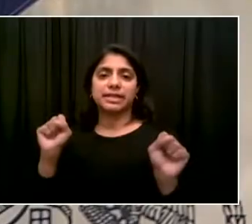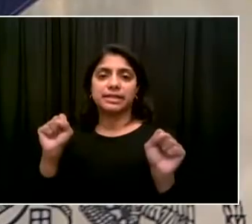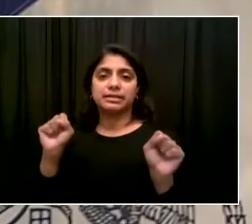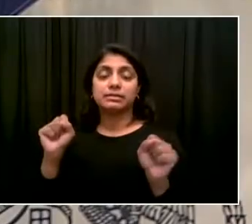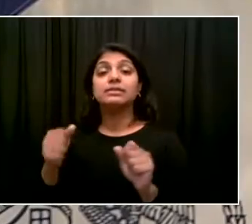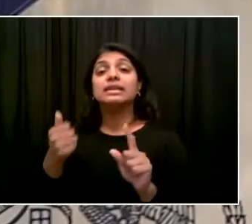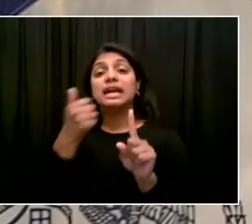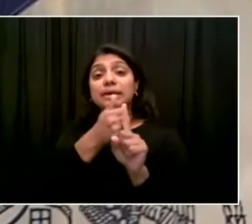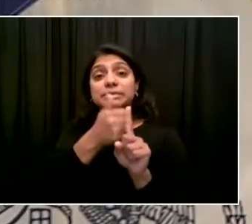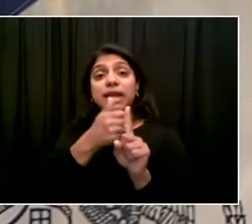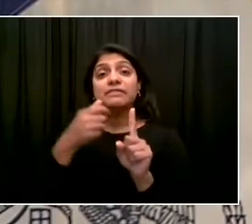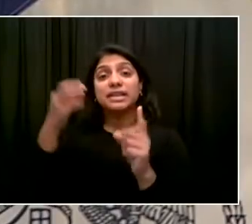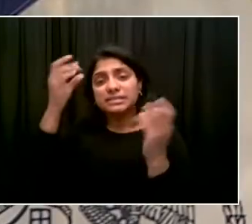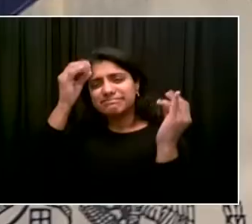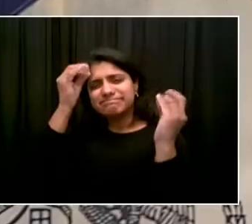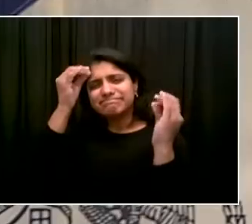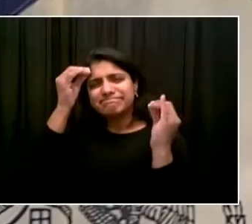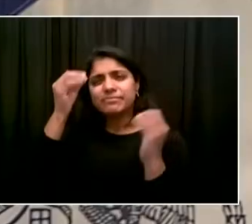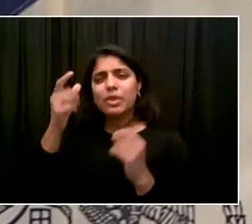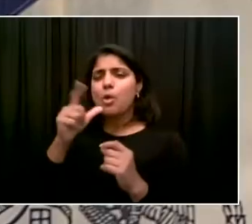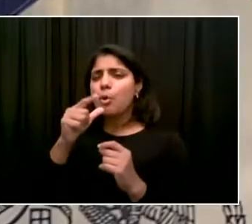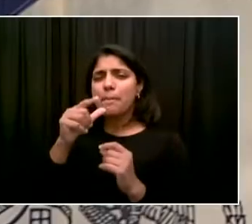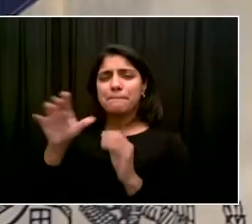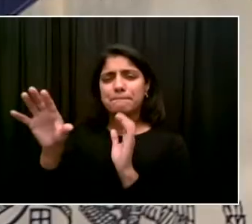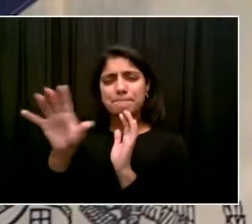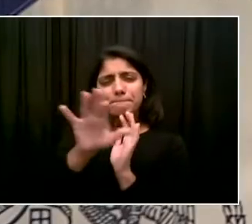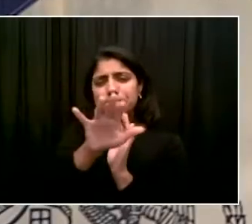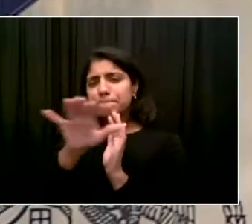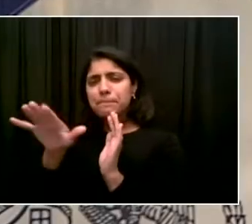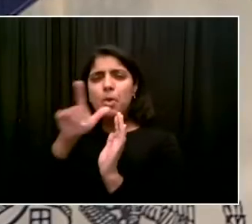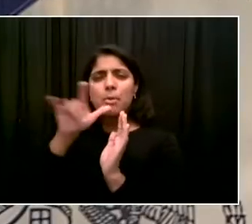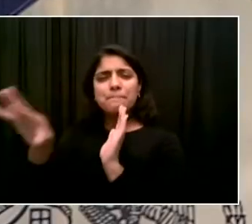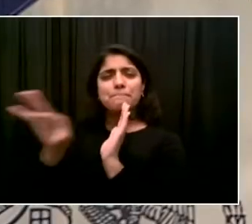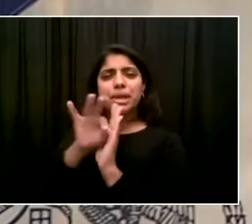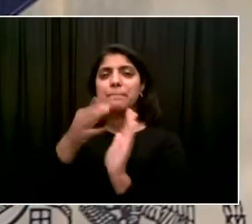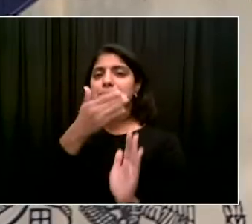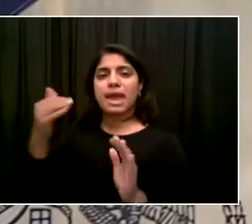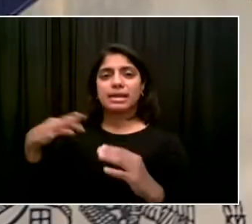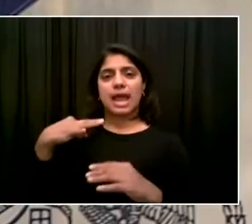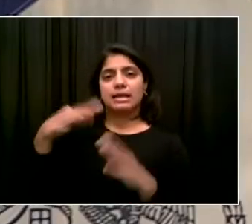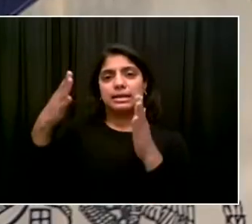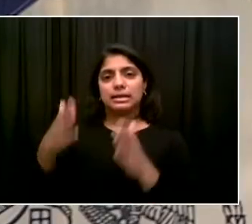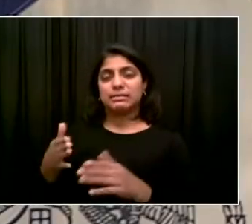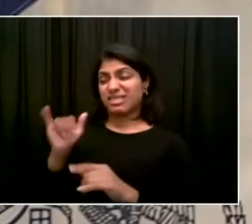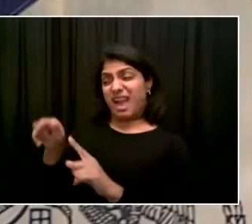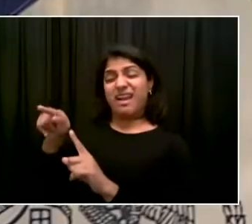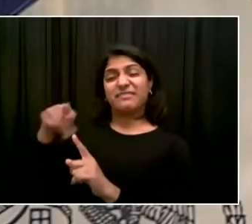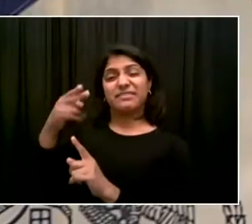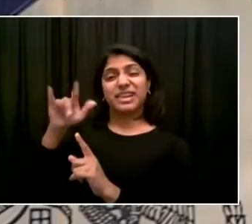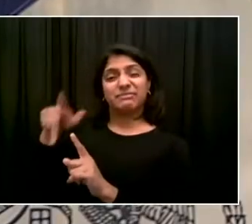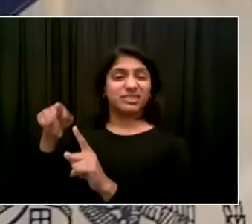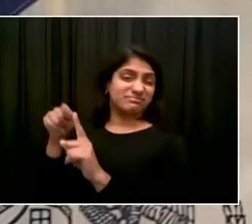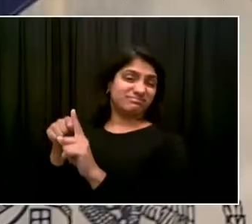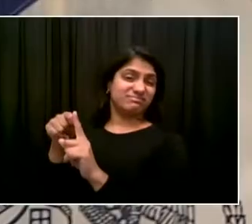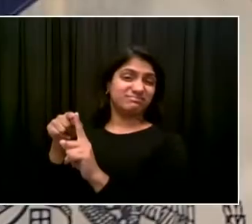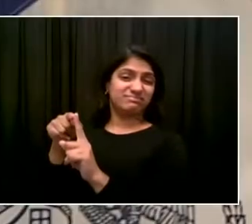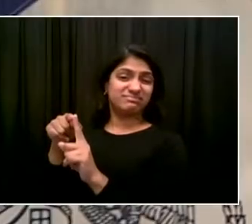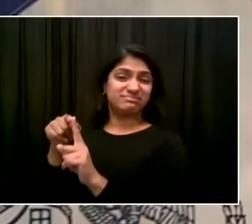CHOOSING PEOPLE THAT FIT WHAT HE LEARNED IN HS I LONG EXPERIENCE AND I THINK EVERYONE'S GOING TO ASSUME TT'HAS